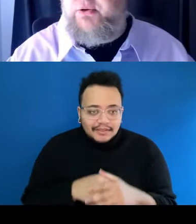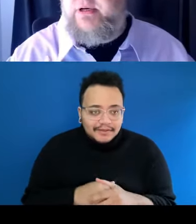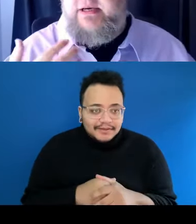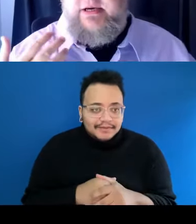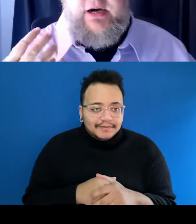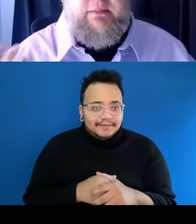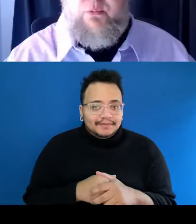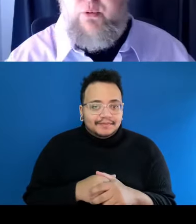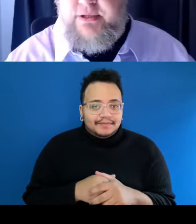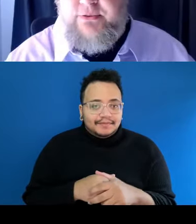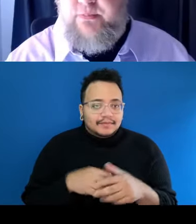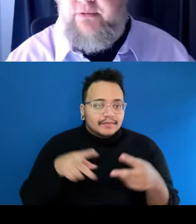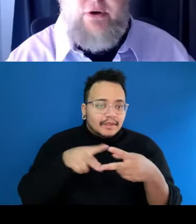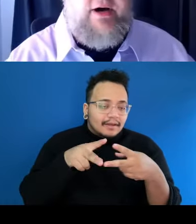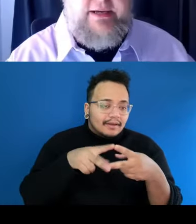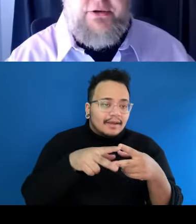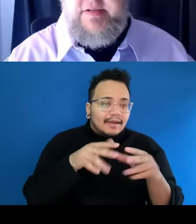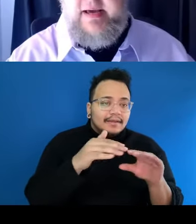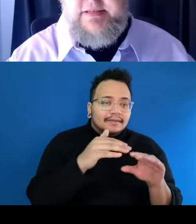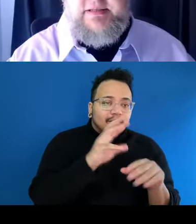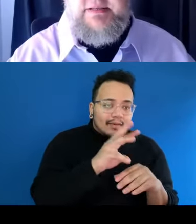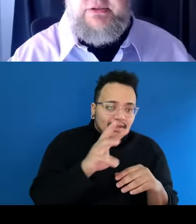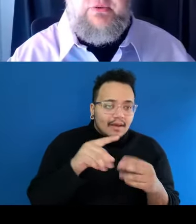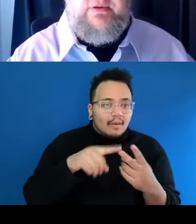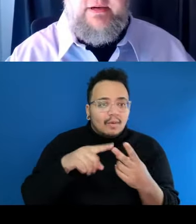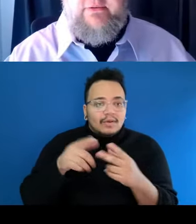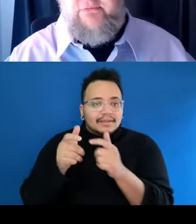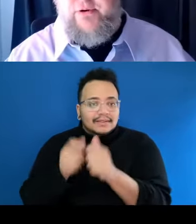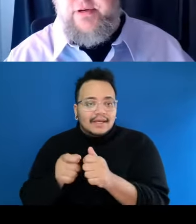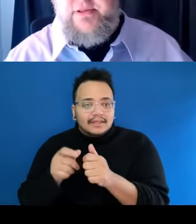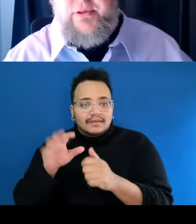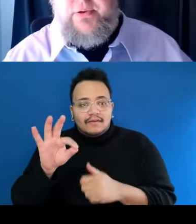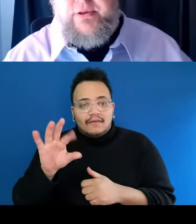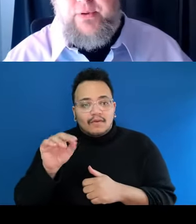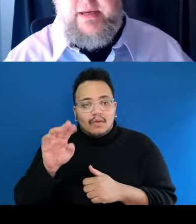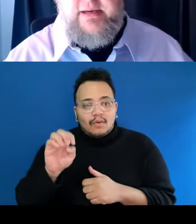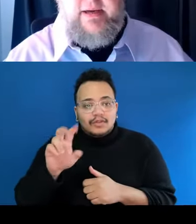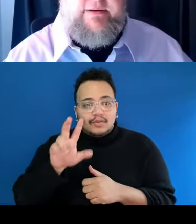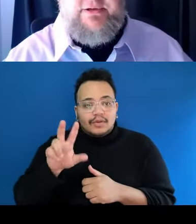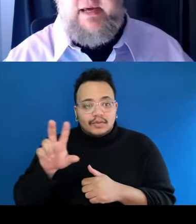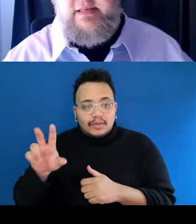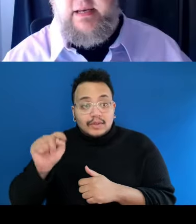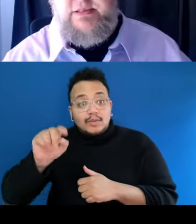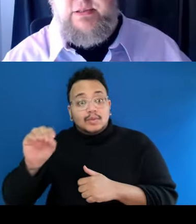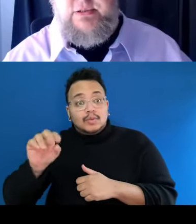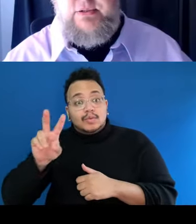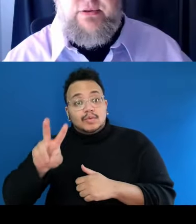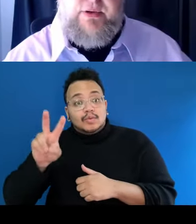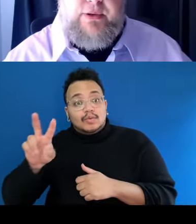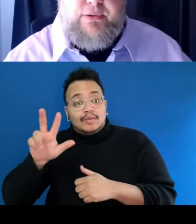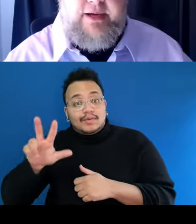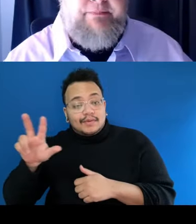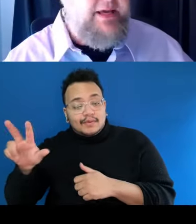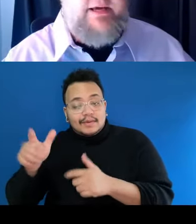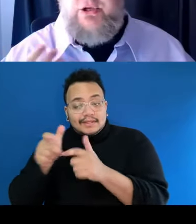So, once you've gone in or texted to FORGE333 and you text that to 22333,